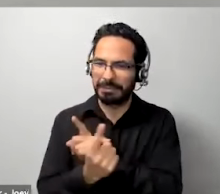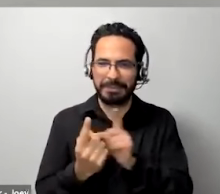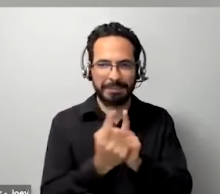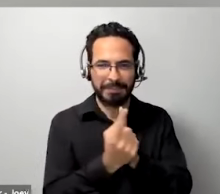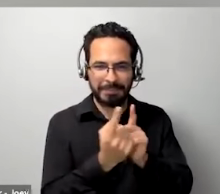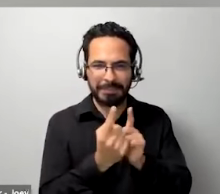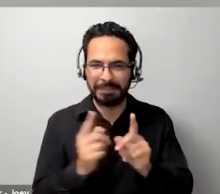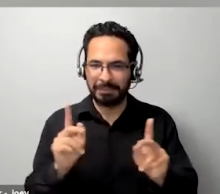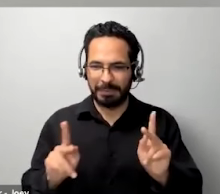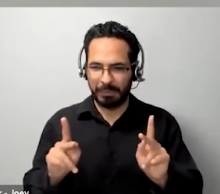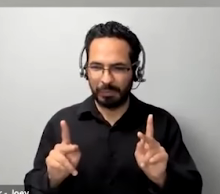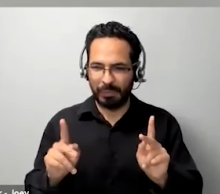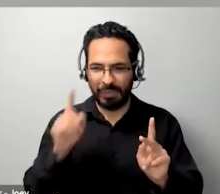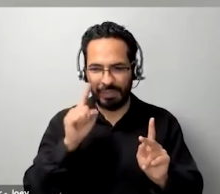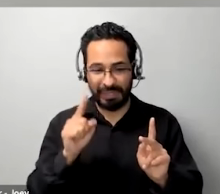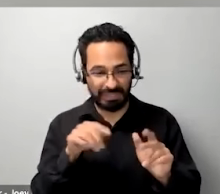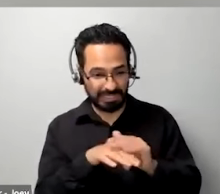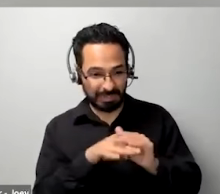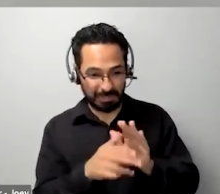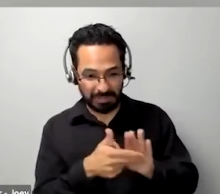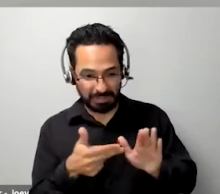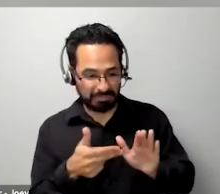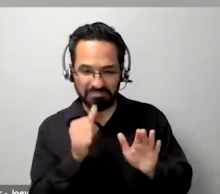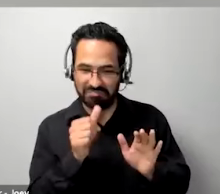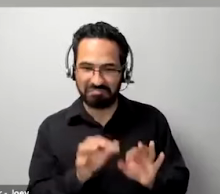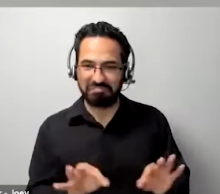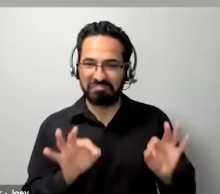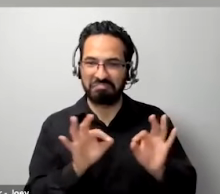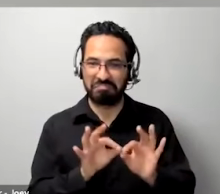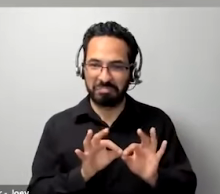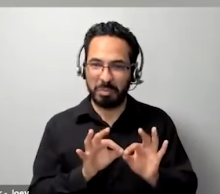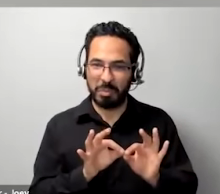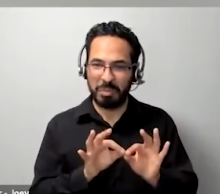that accessibility is as important as we think it is.